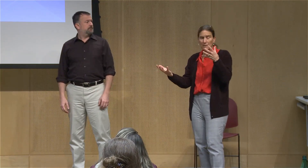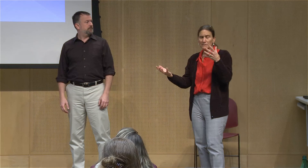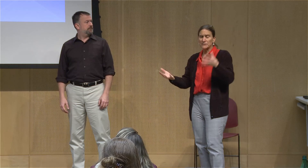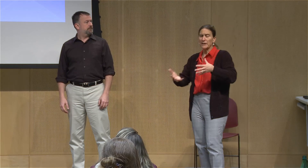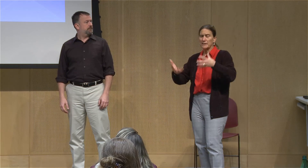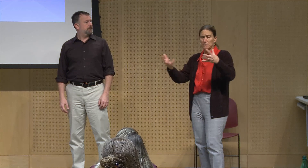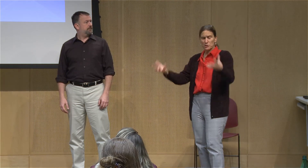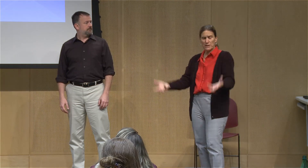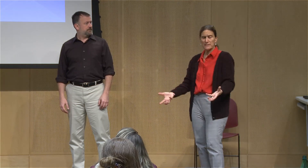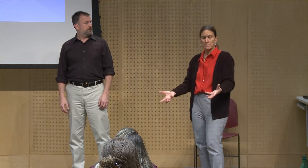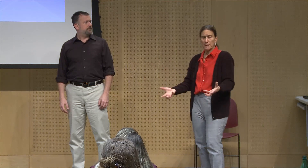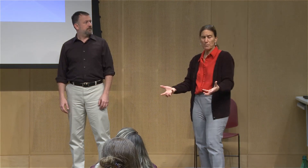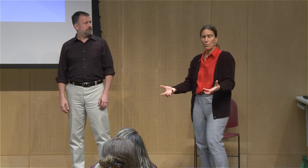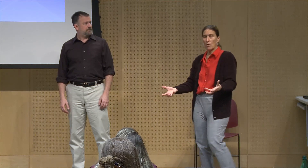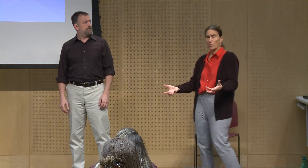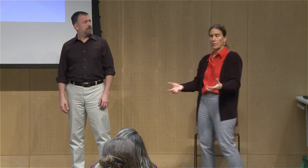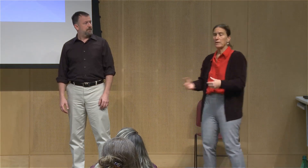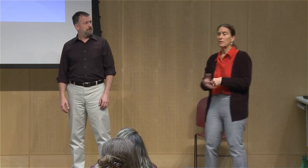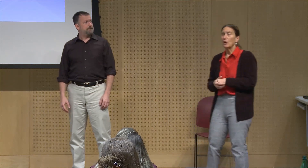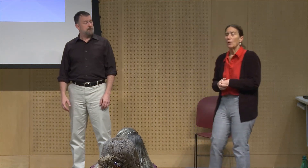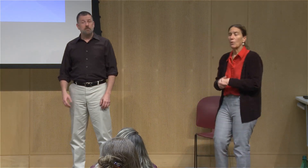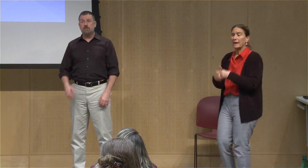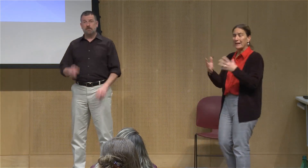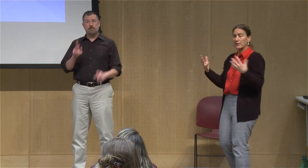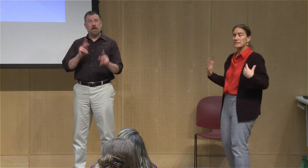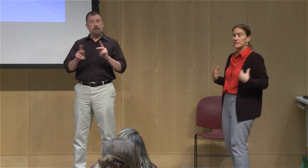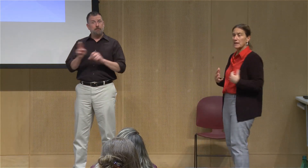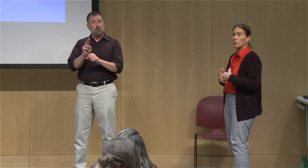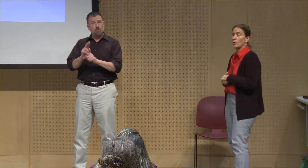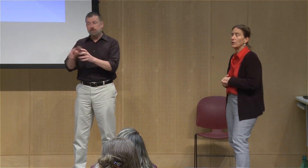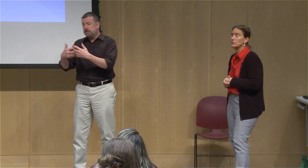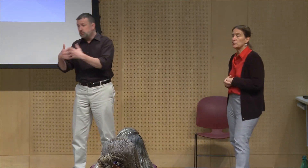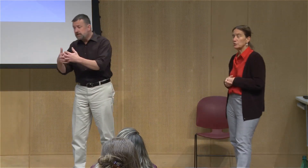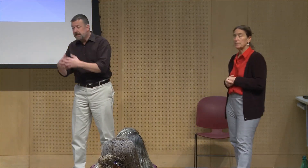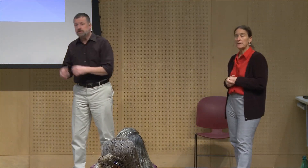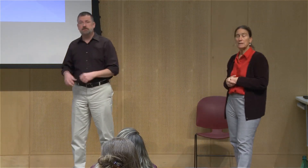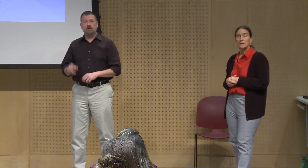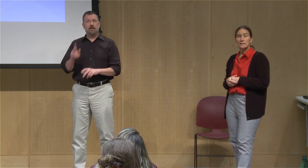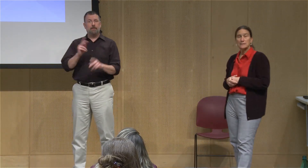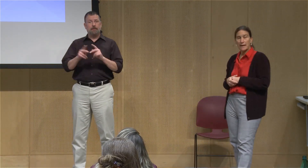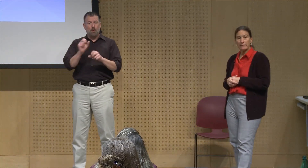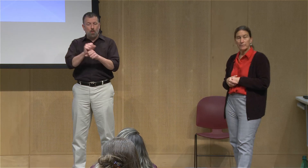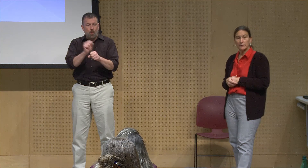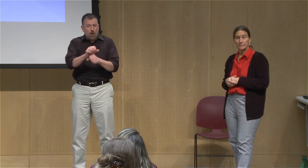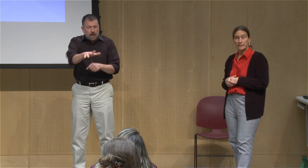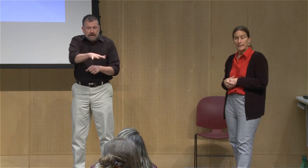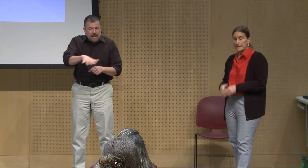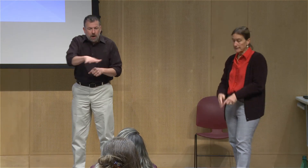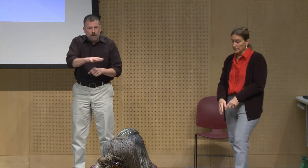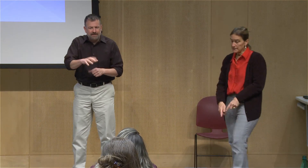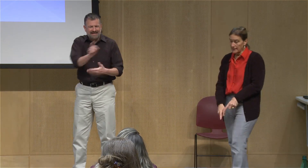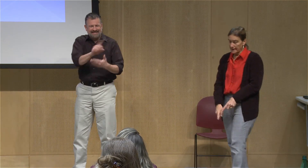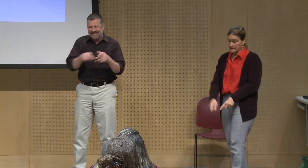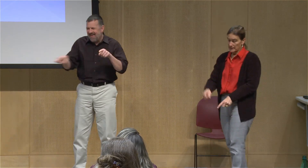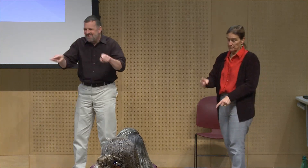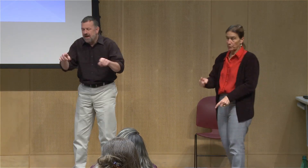A--DESIGNING MACHINES THAT PEOPLE WORK WITH OR AREAS THAT THEY WORK TO BE SAFE. IT'S THE LITTLE SIGNS THAT GET PUT UP